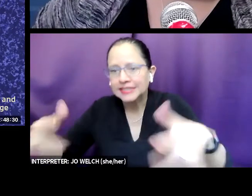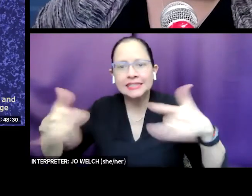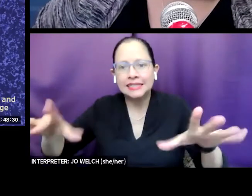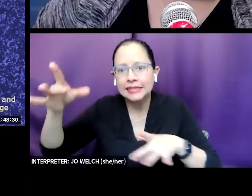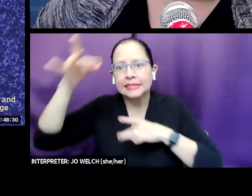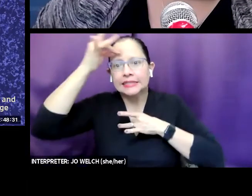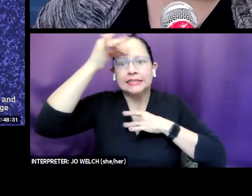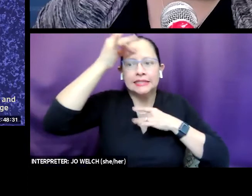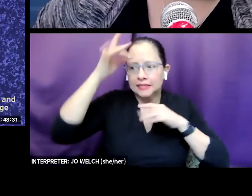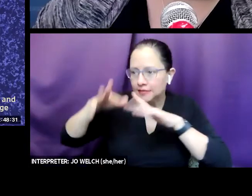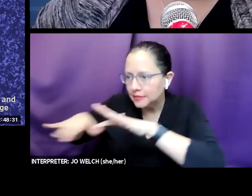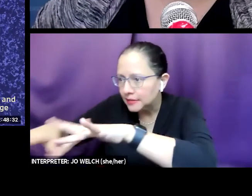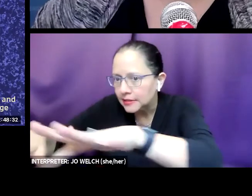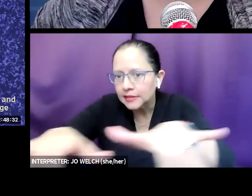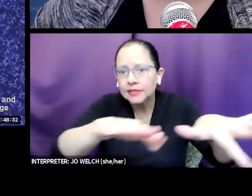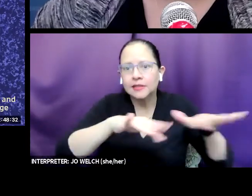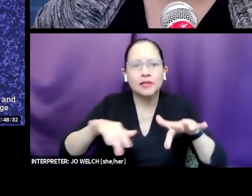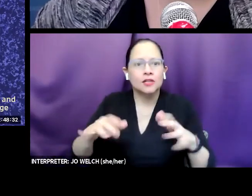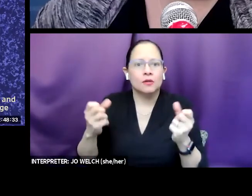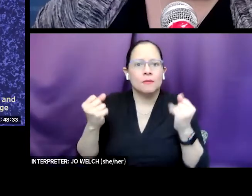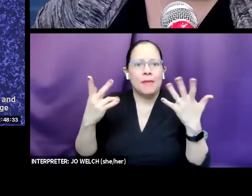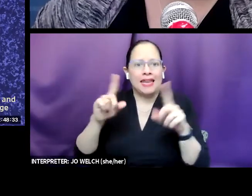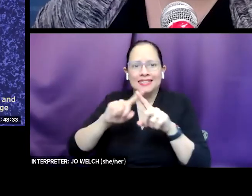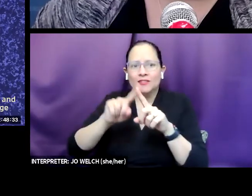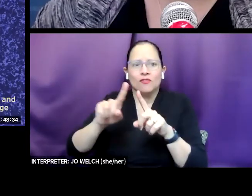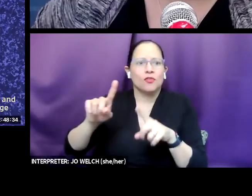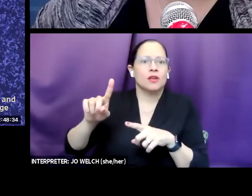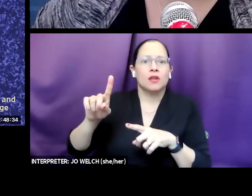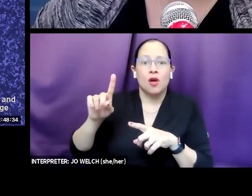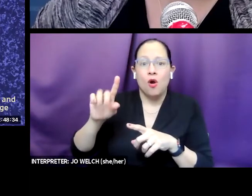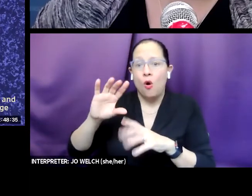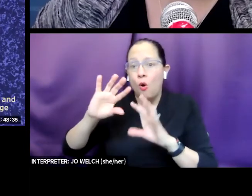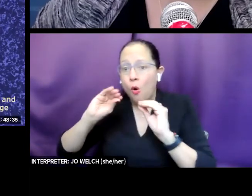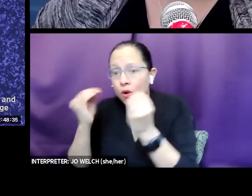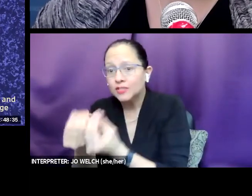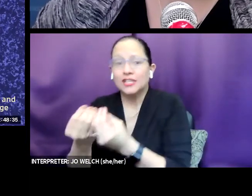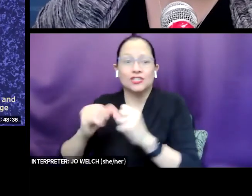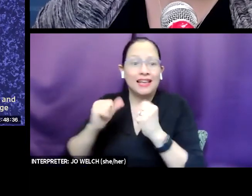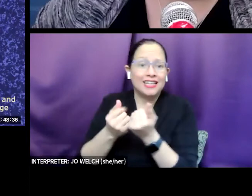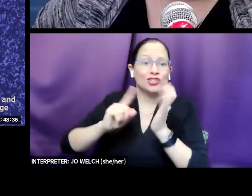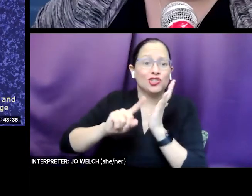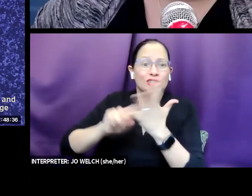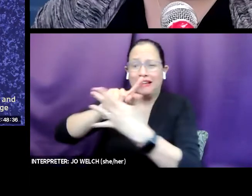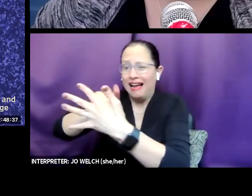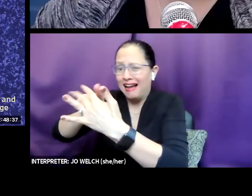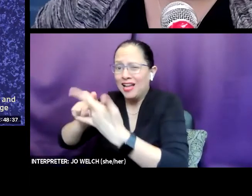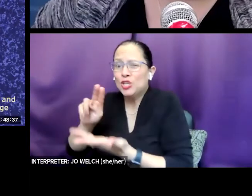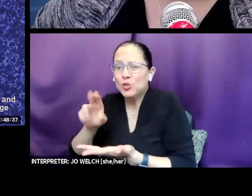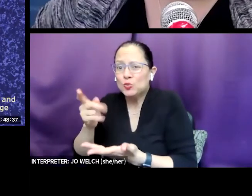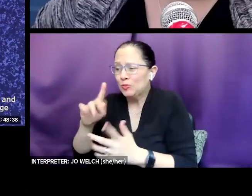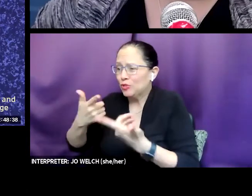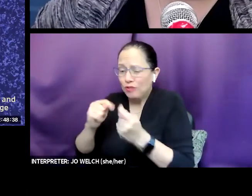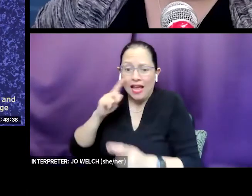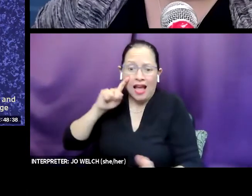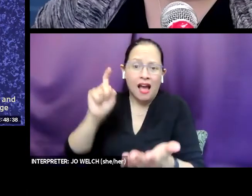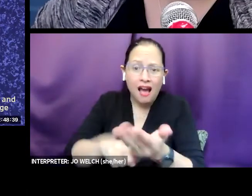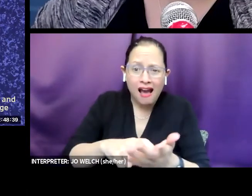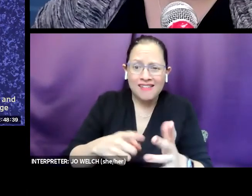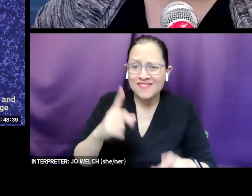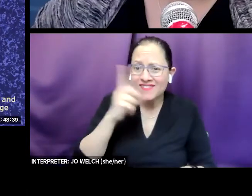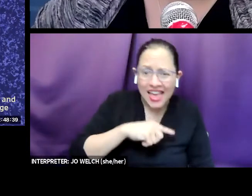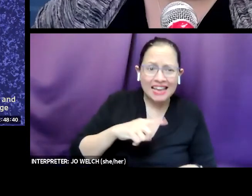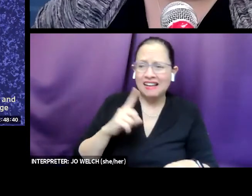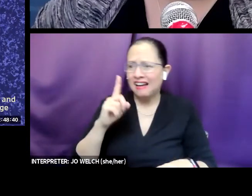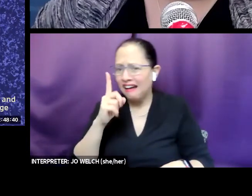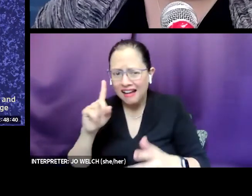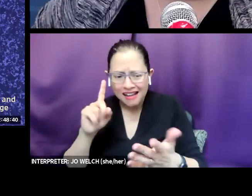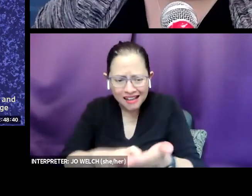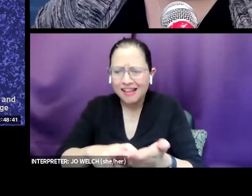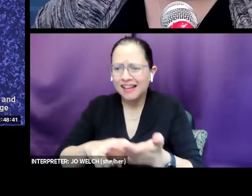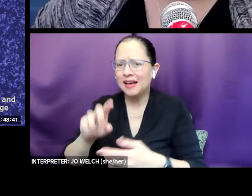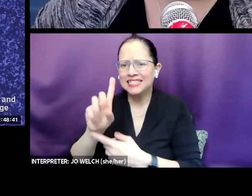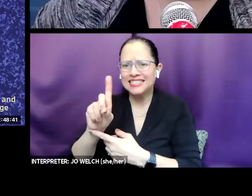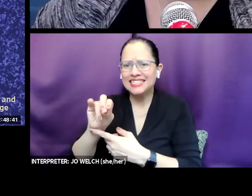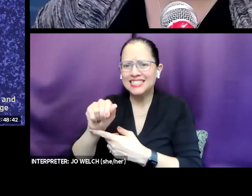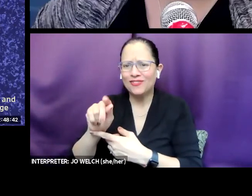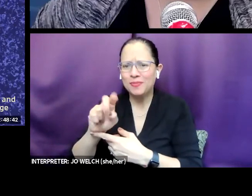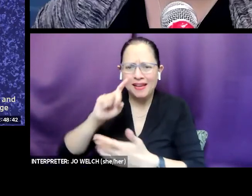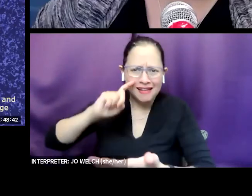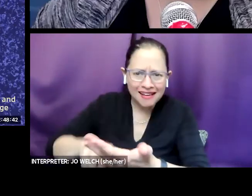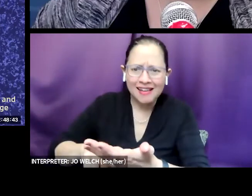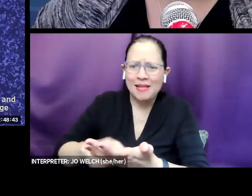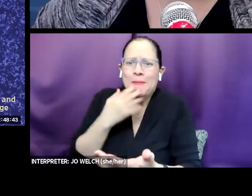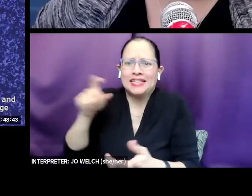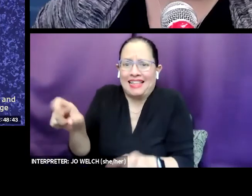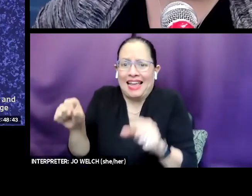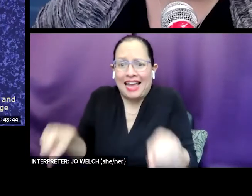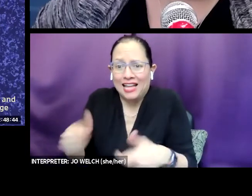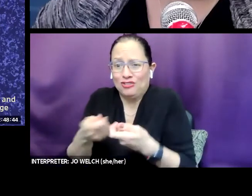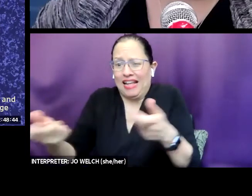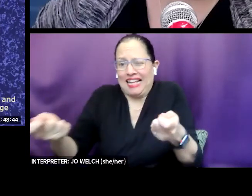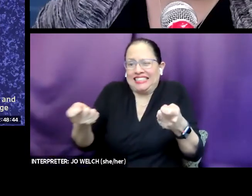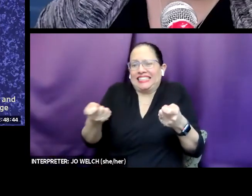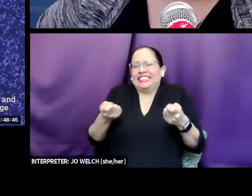society organizations. Politicians educators and researchers have been working to quarantine. The viral spread misinformation. The true costs have been passed on to them and to the everyday folks who rely on social media to get news and information.